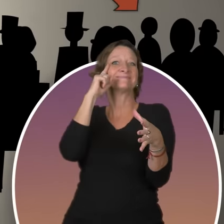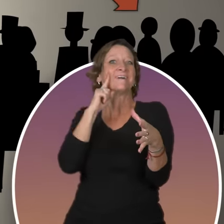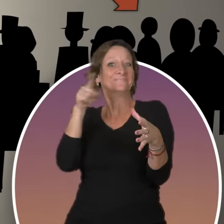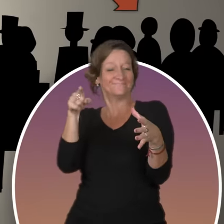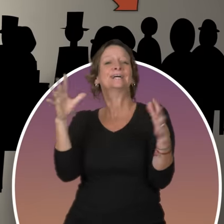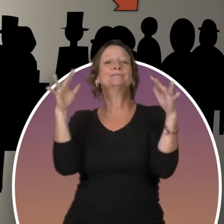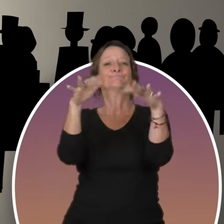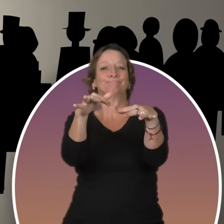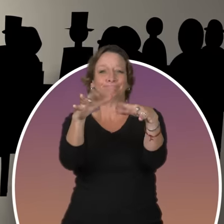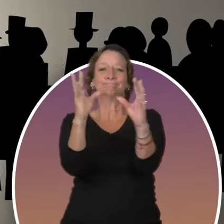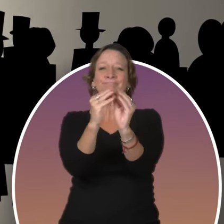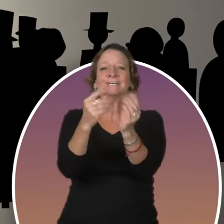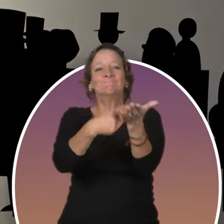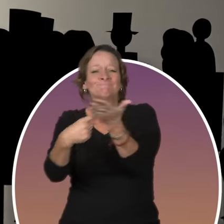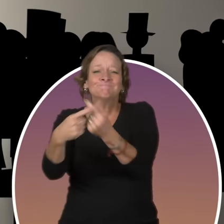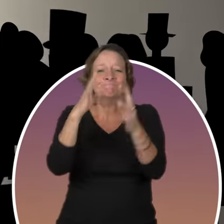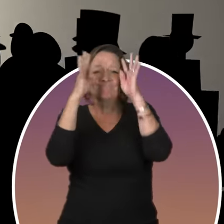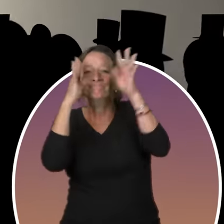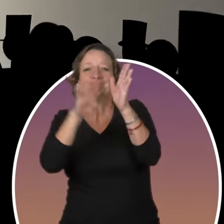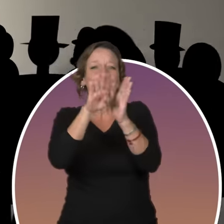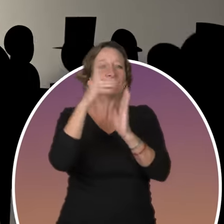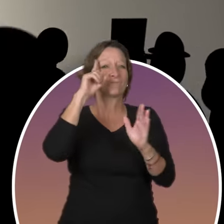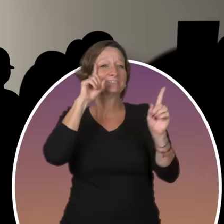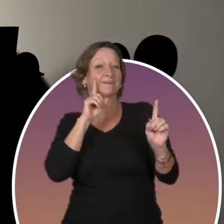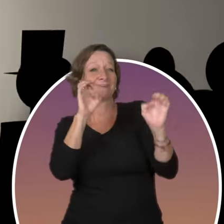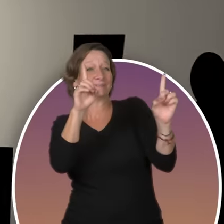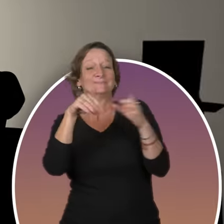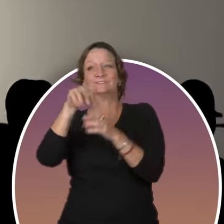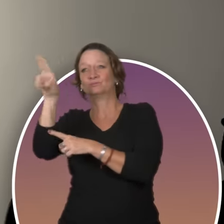met at a conference to create recommendations for Deaf education in the U.S. and Europe.